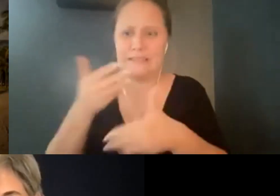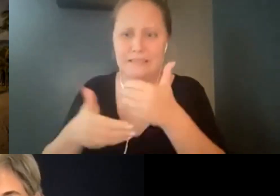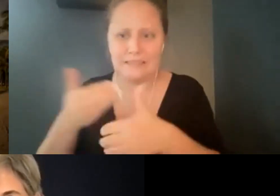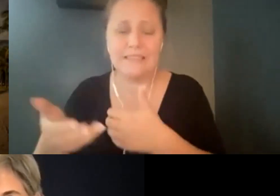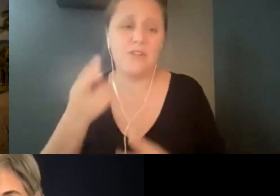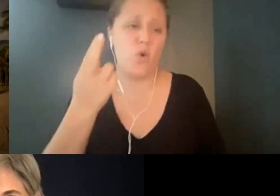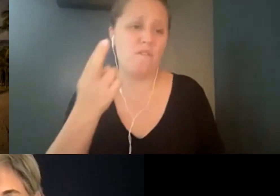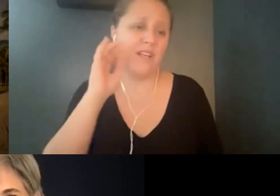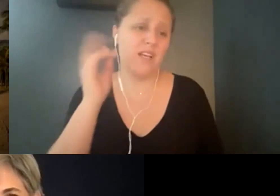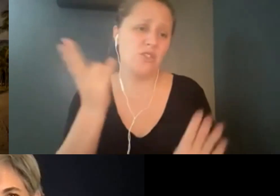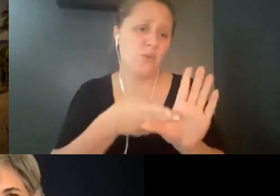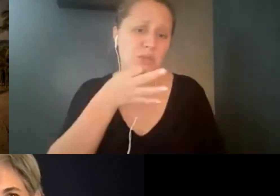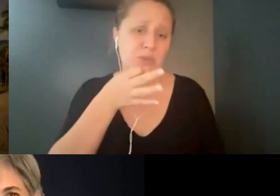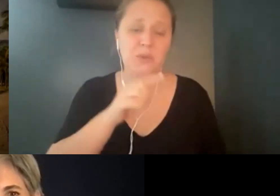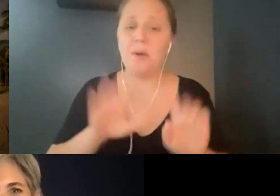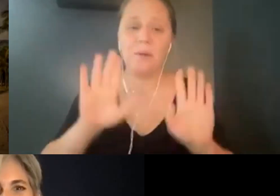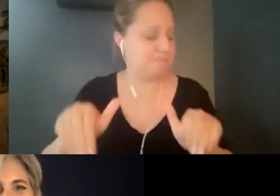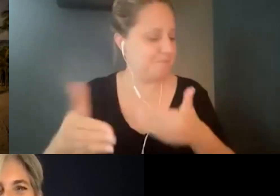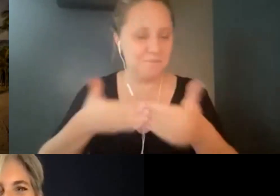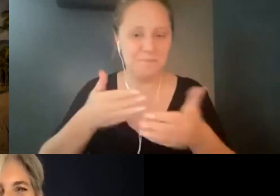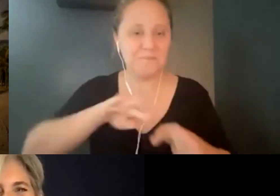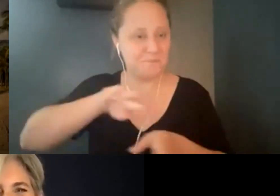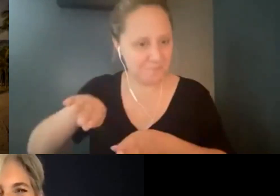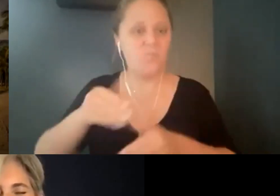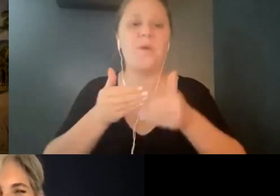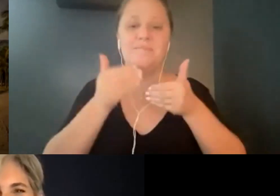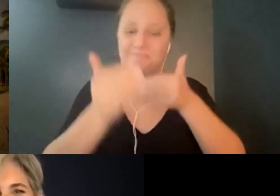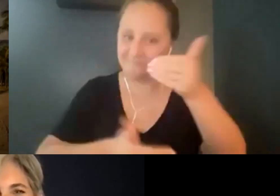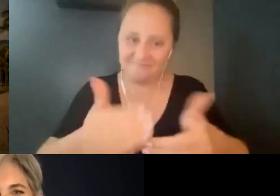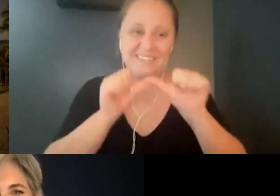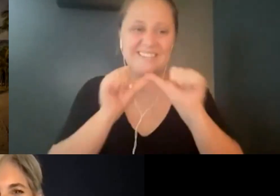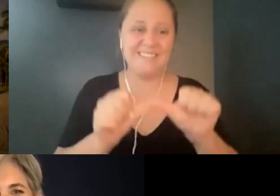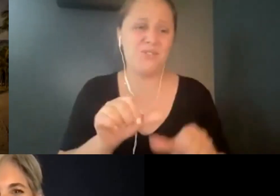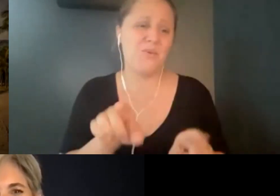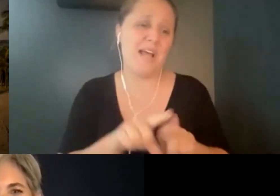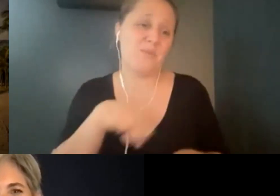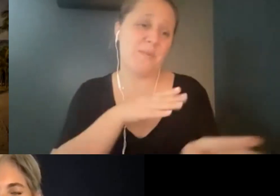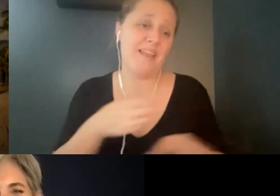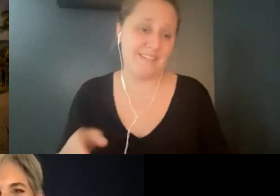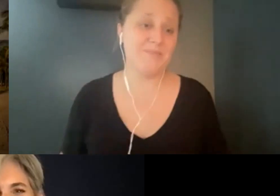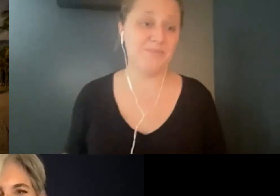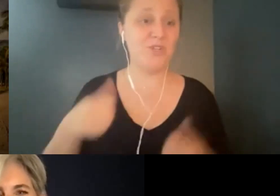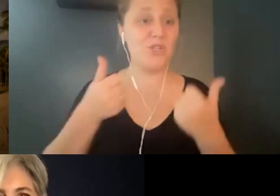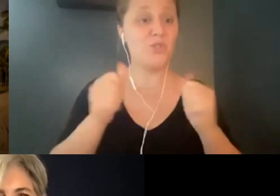But, we will continue as planned and do our best, right, Beth.